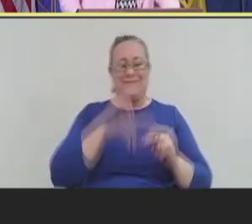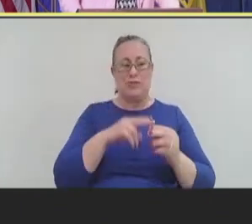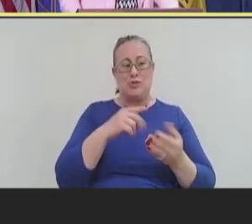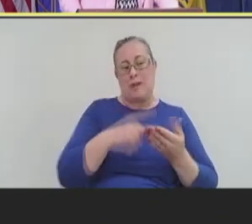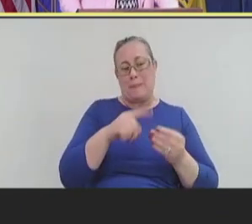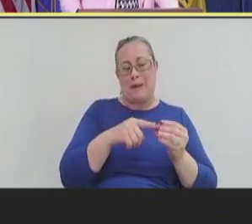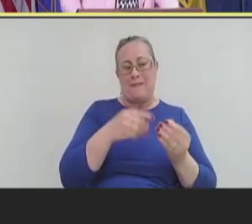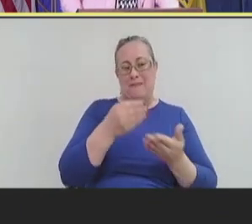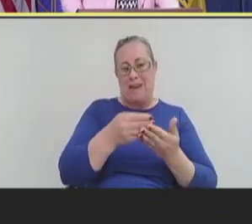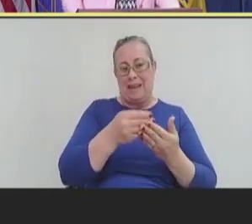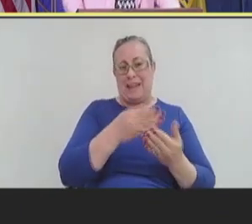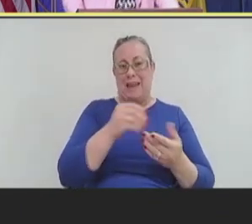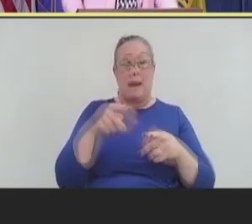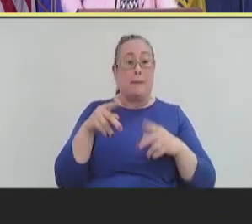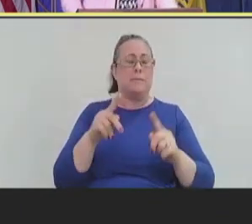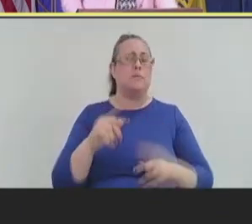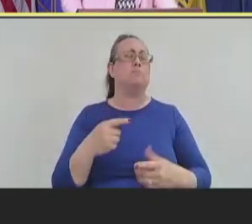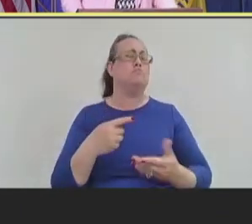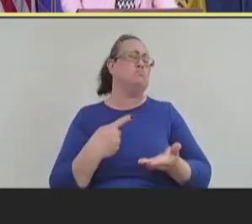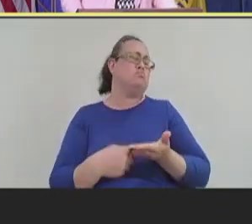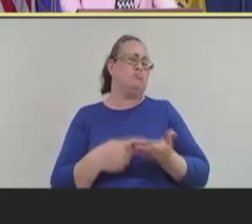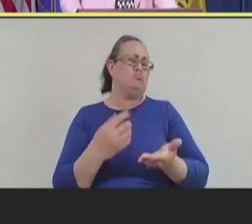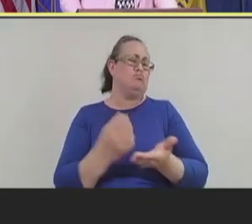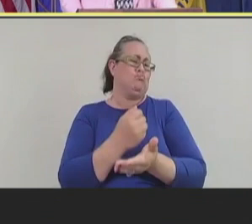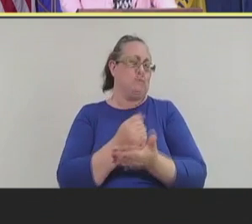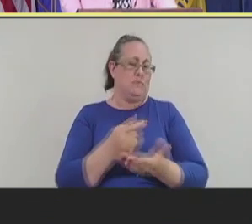let's talk about where there might be some opportunities. So, thinking